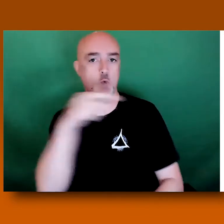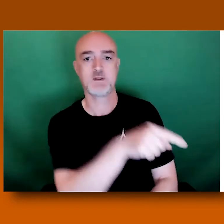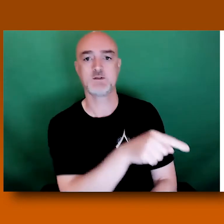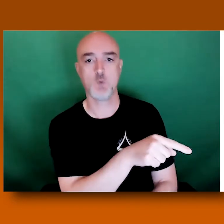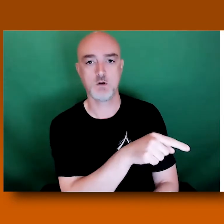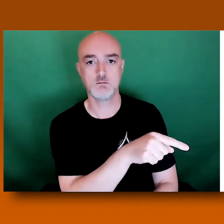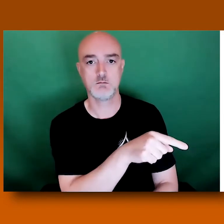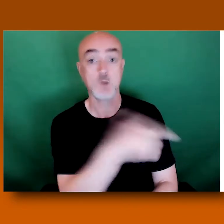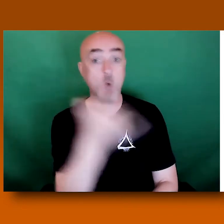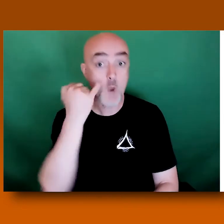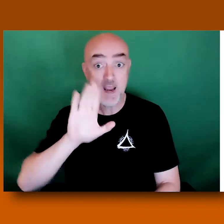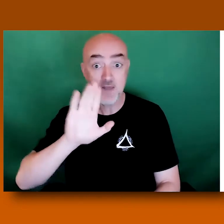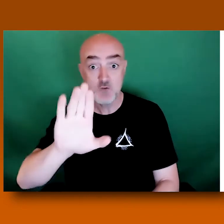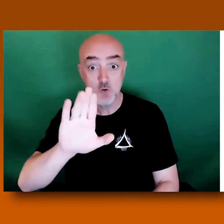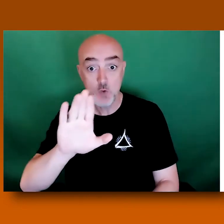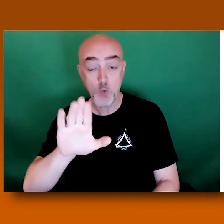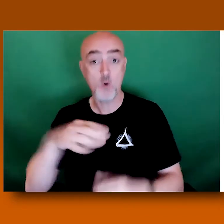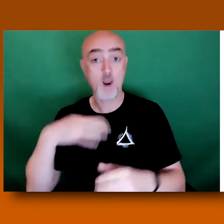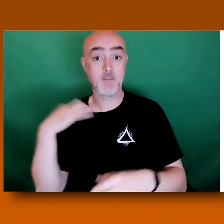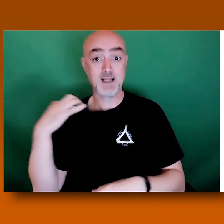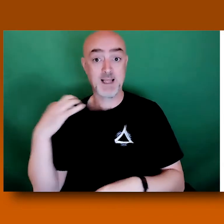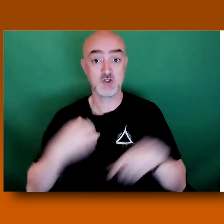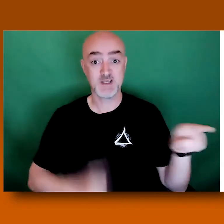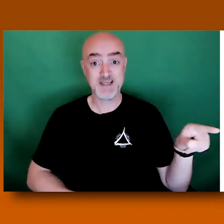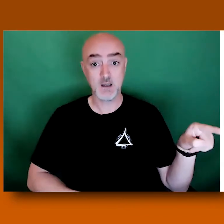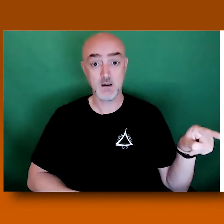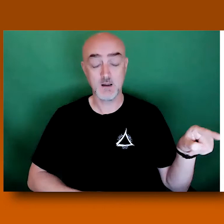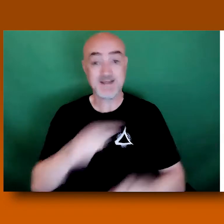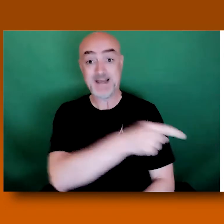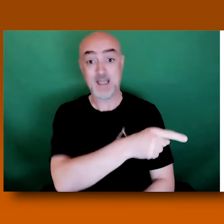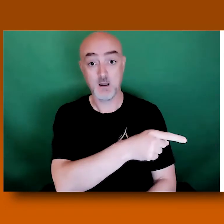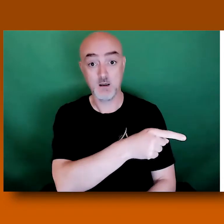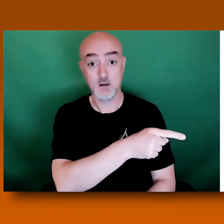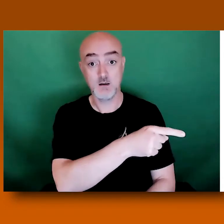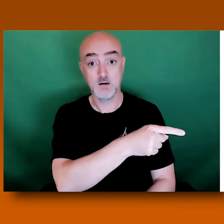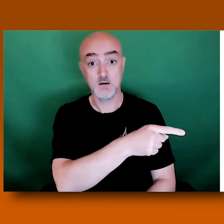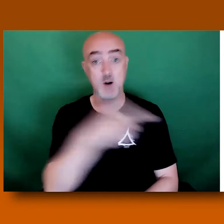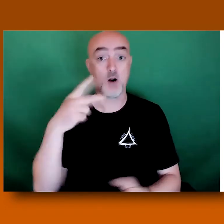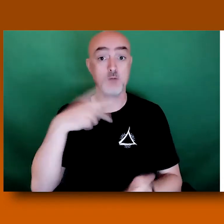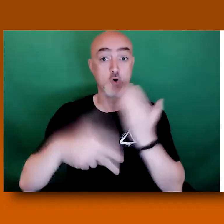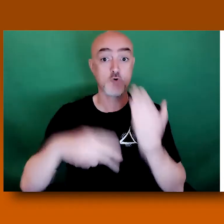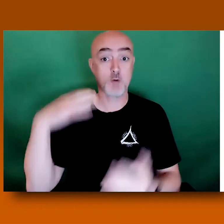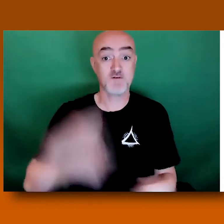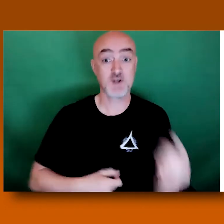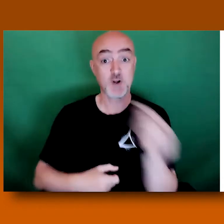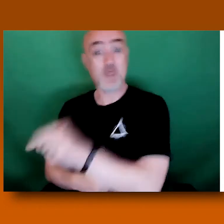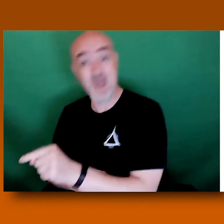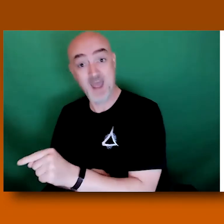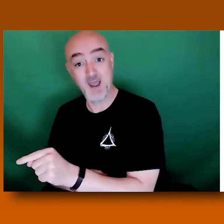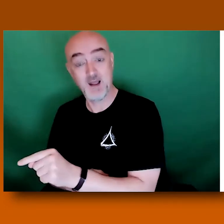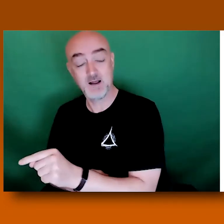And so, they might be choosing one over the other. And if your application is in the area that was not chosen, but the program officer